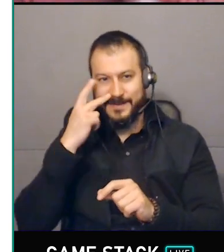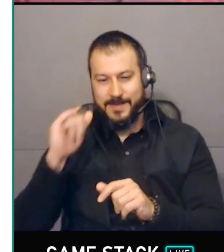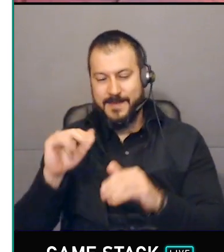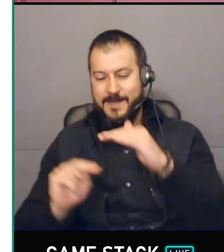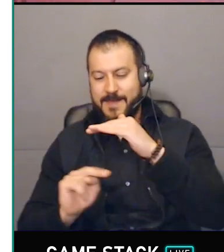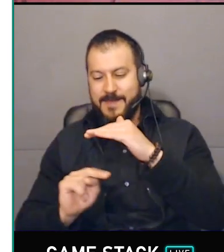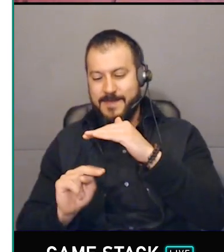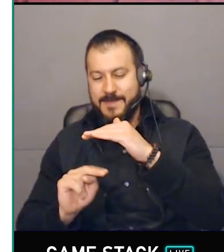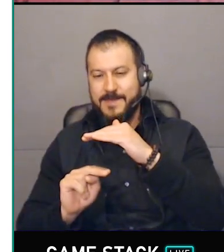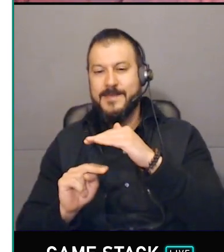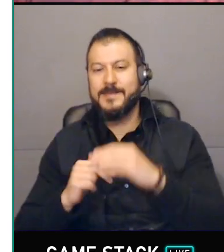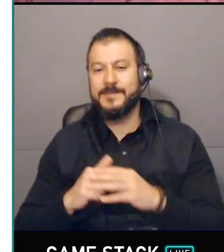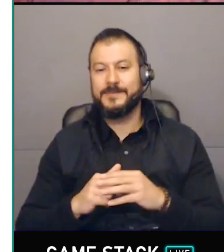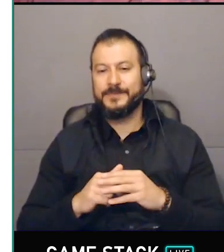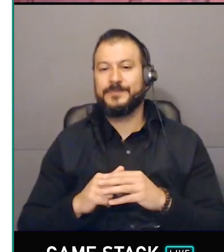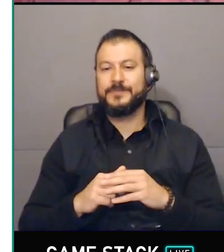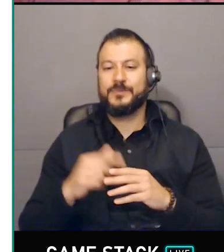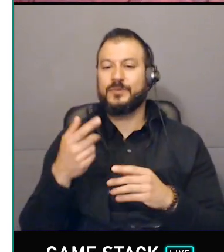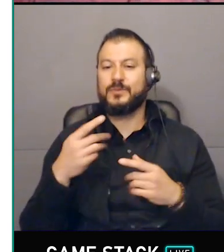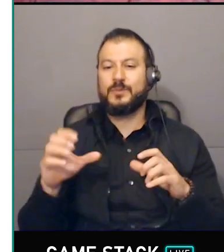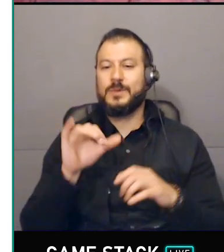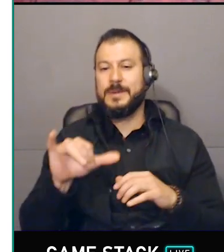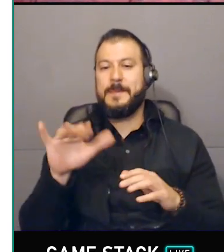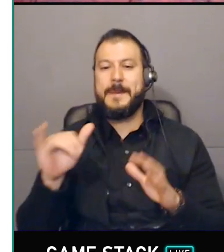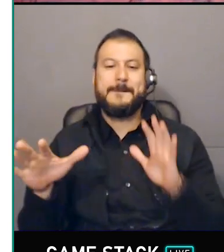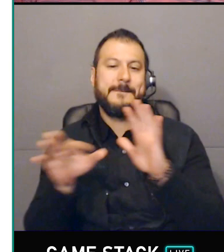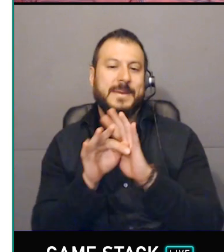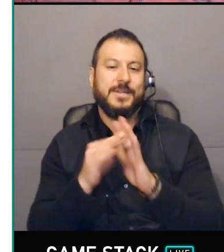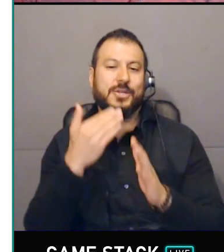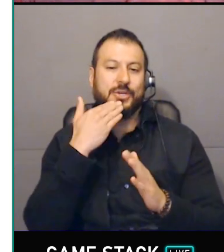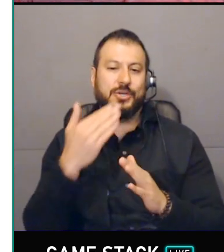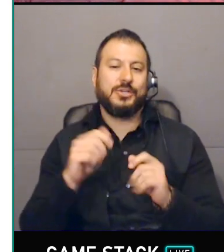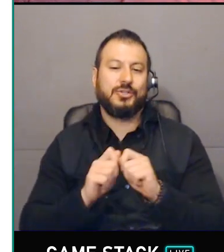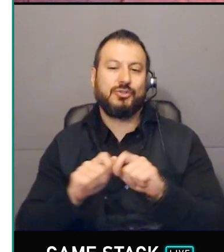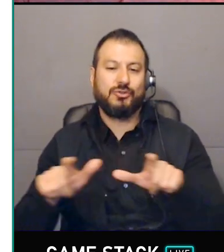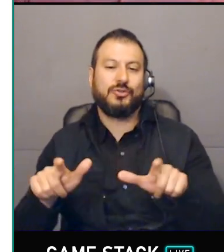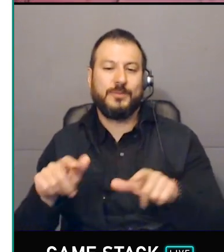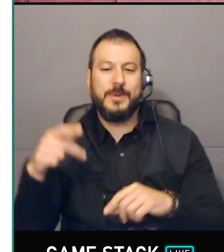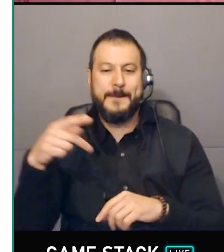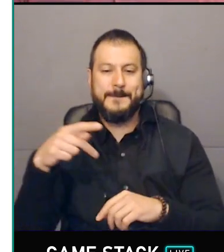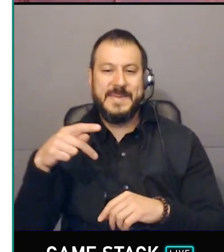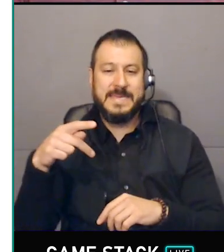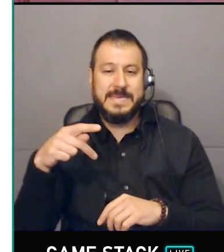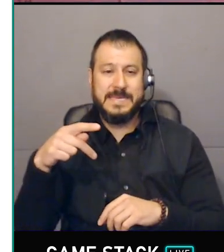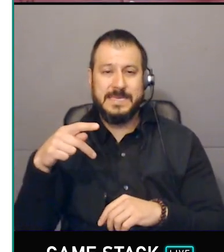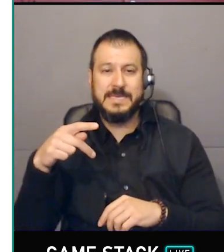Try to minimize the end there and you do this by picking a good distribution P to minimize this end